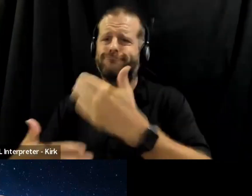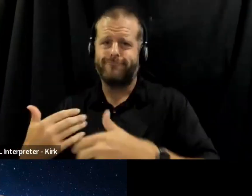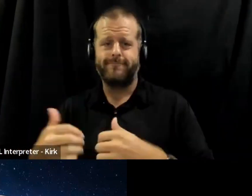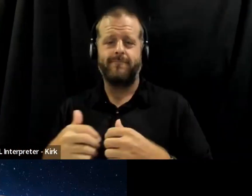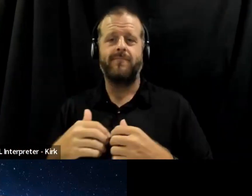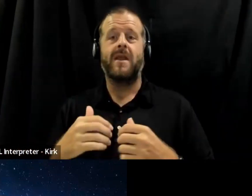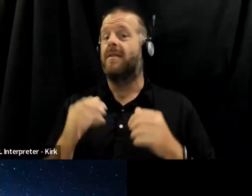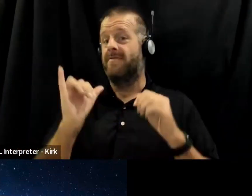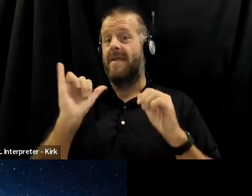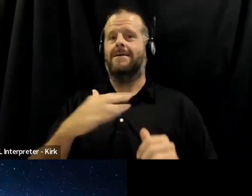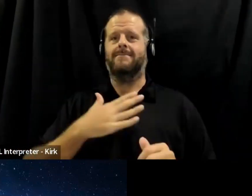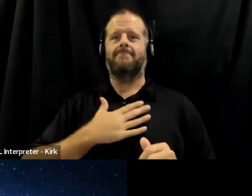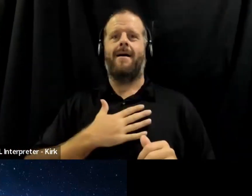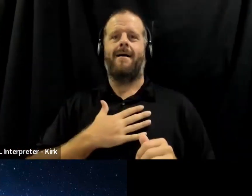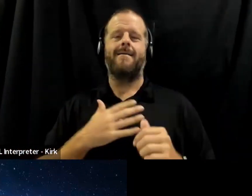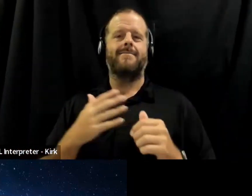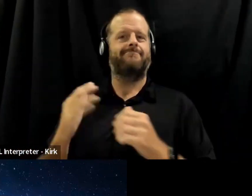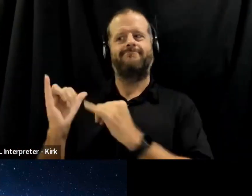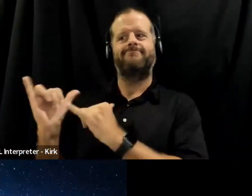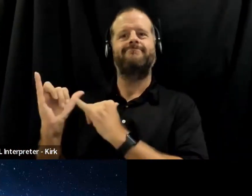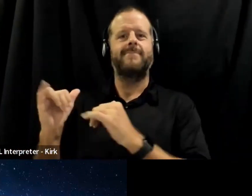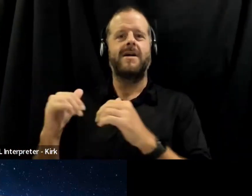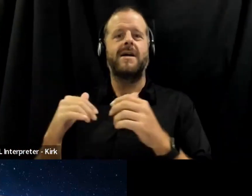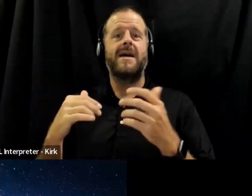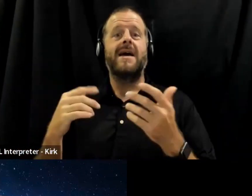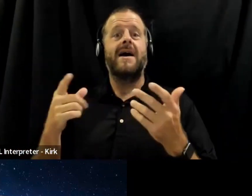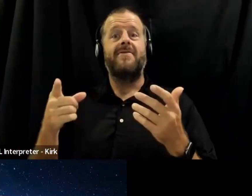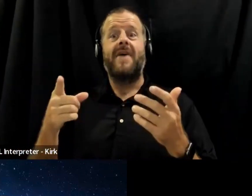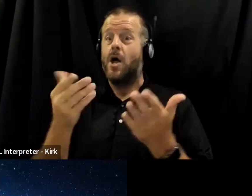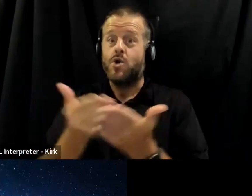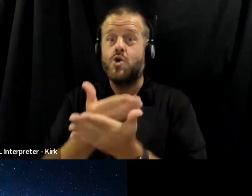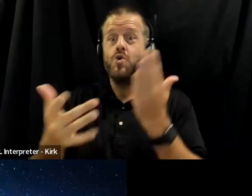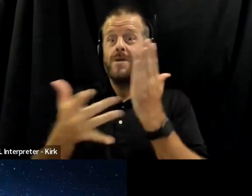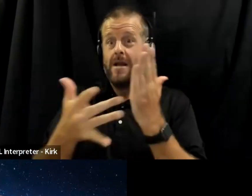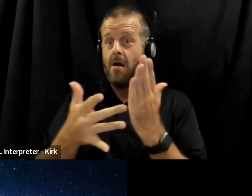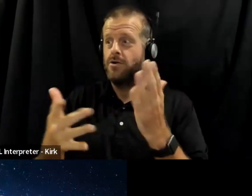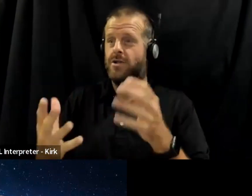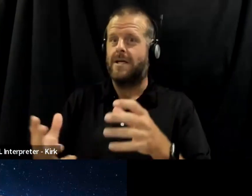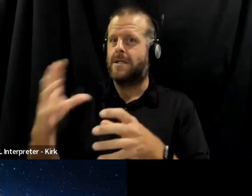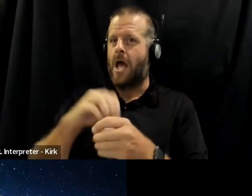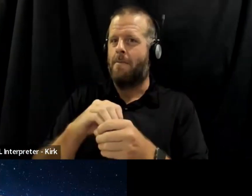emerging are becoming part of that jazz. There are, although there are new impediments every day.